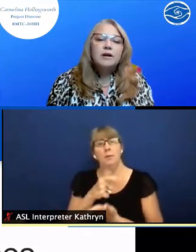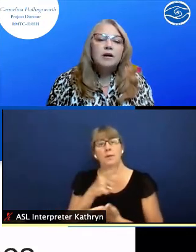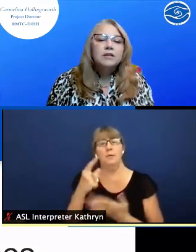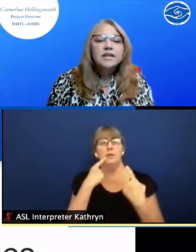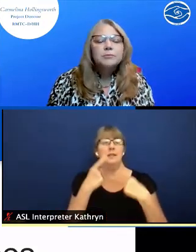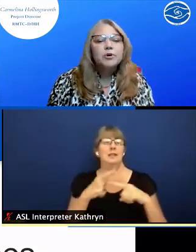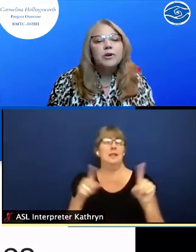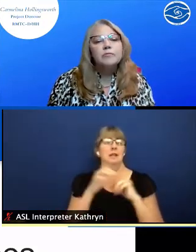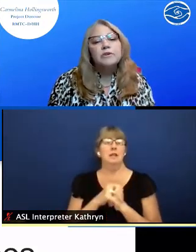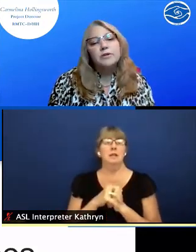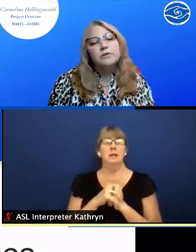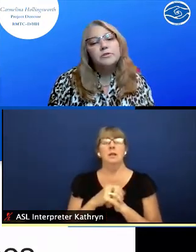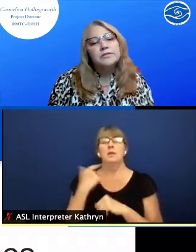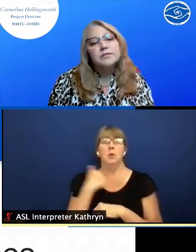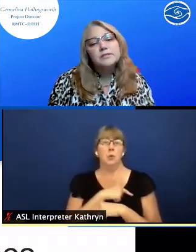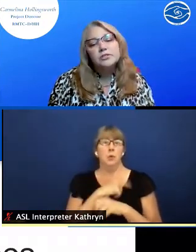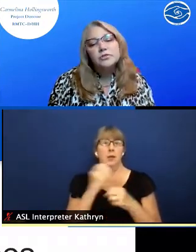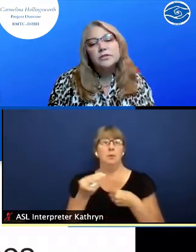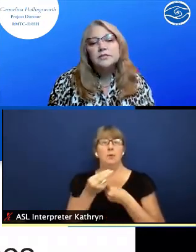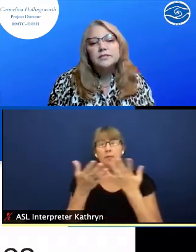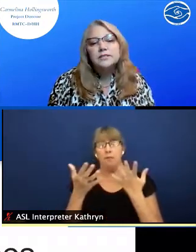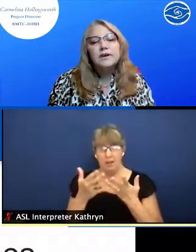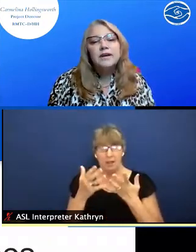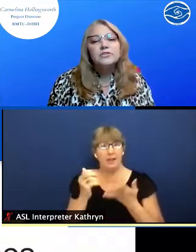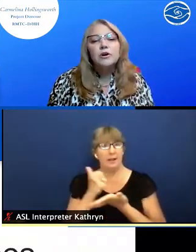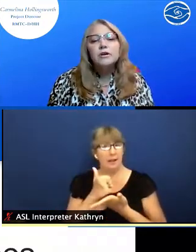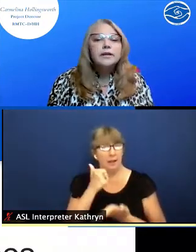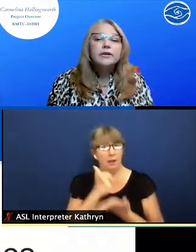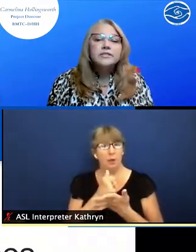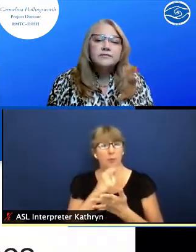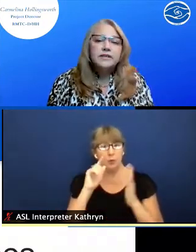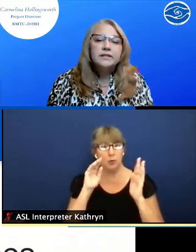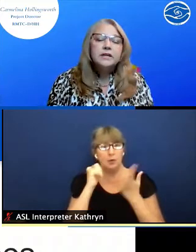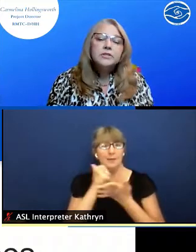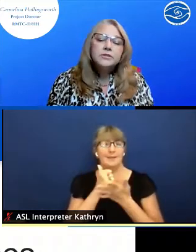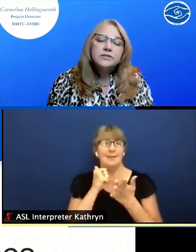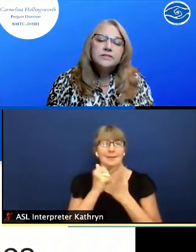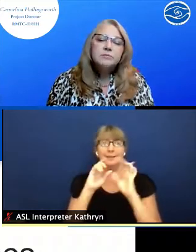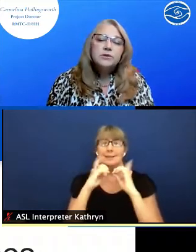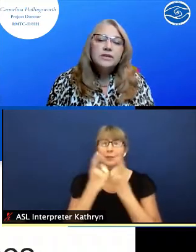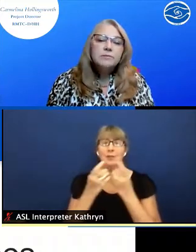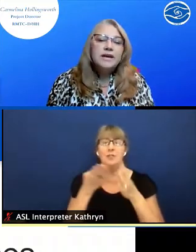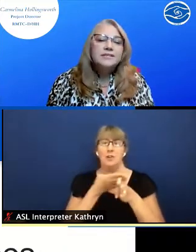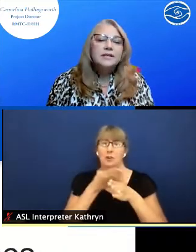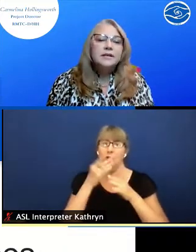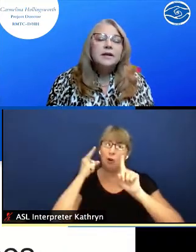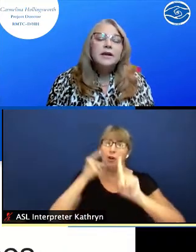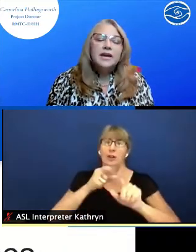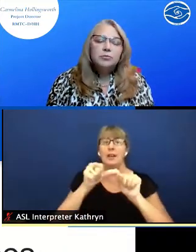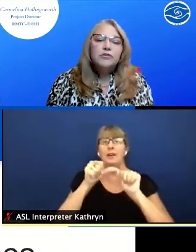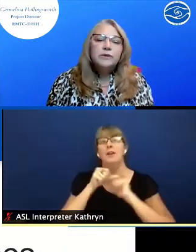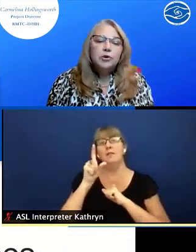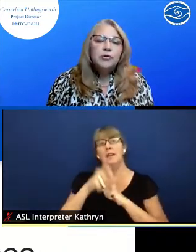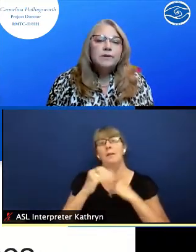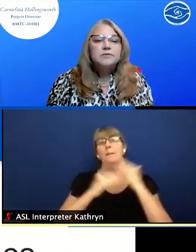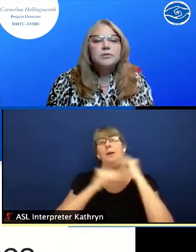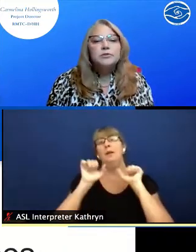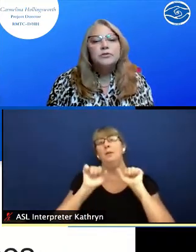on site program review to assist districts and identifying targeted areas of need to assist in building capacity and improving programs for students who